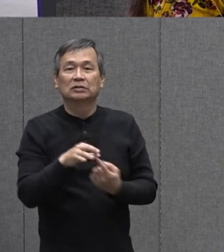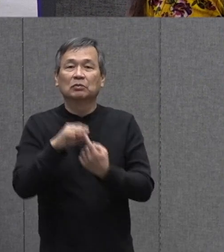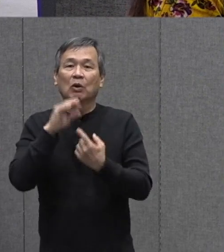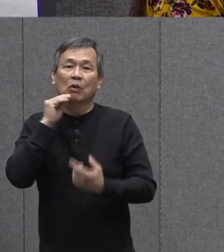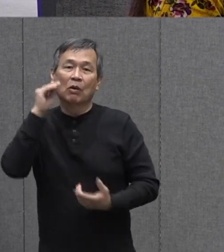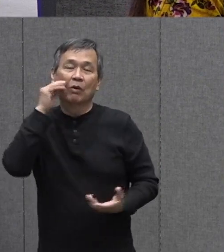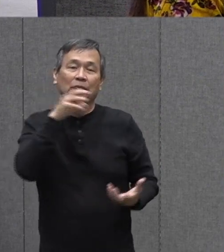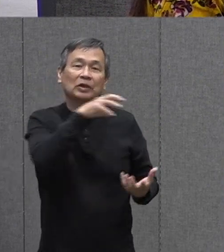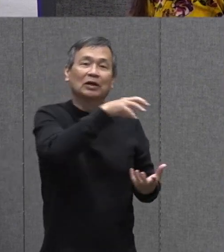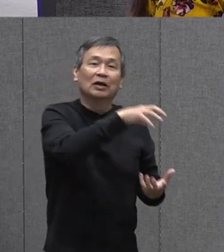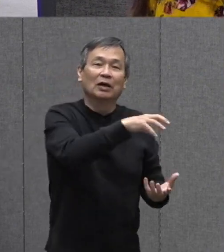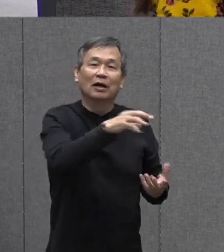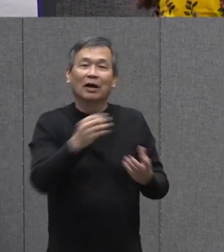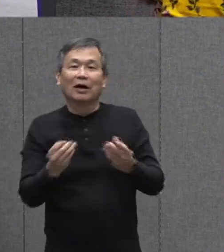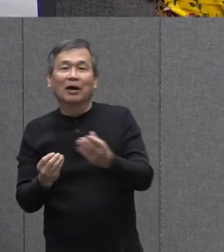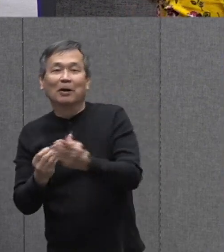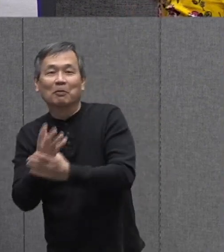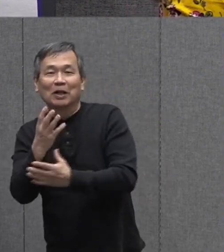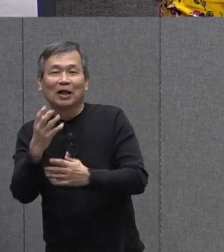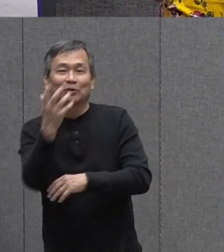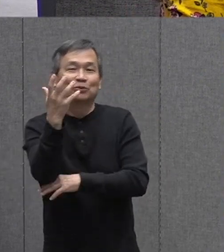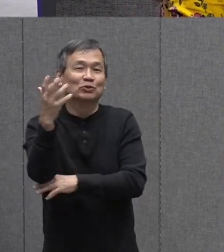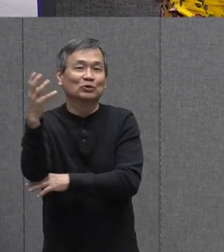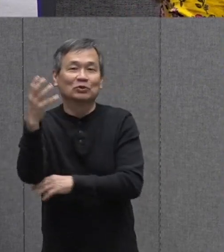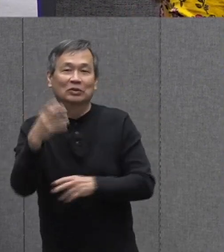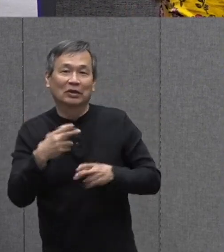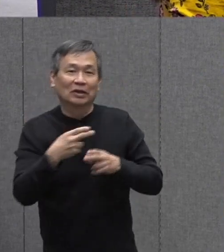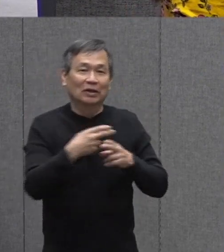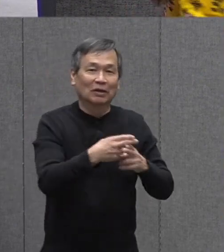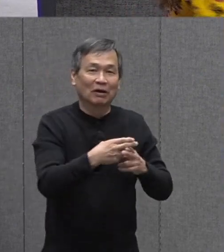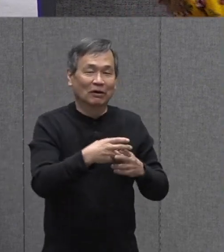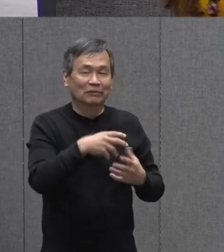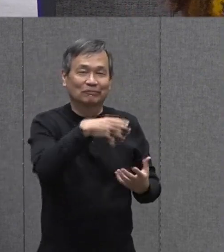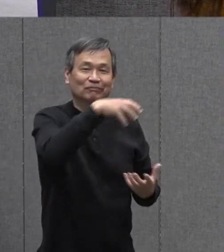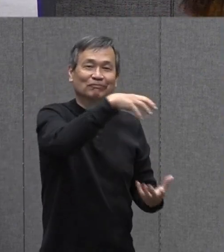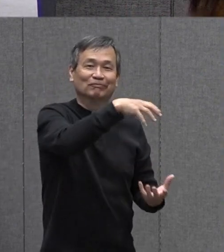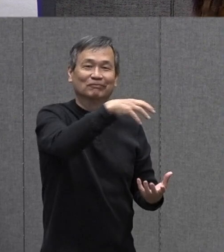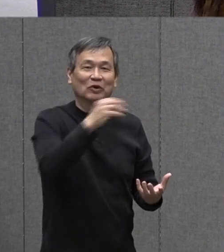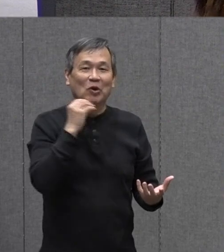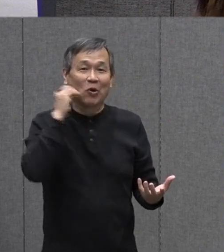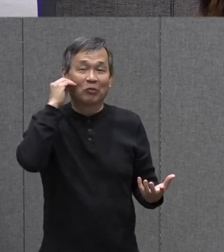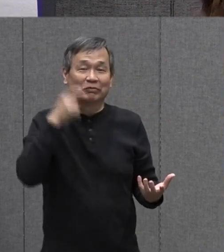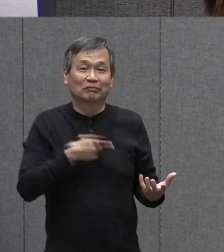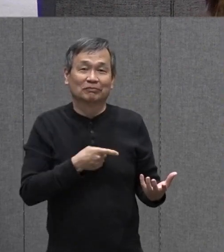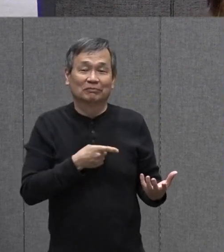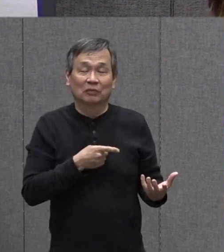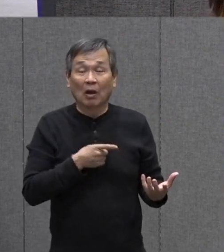"plants and trees call Earth their home". Plants and trees, I'm gonna circle that.